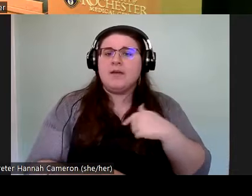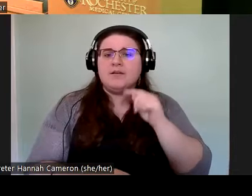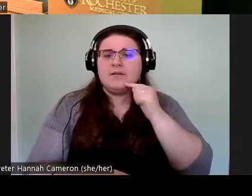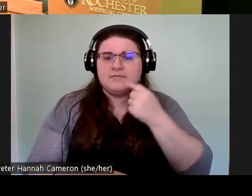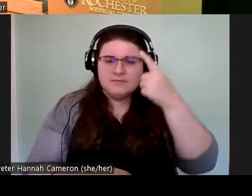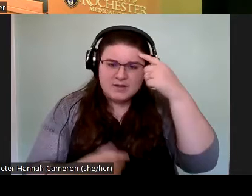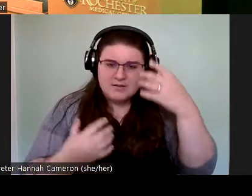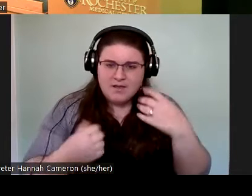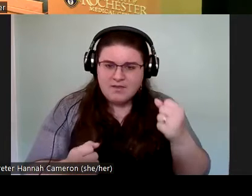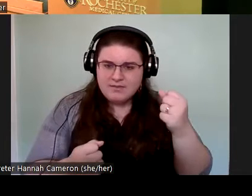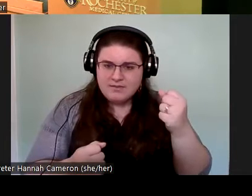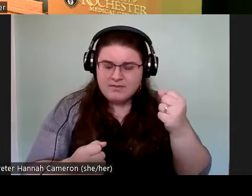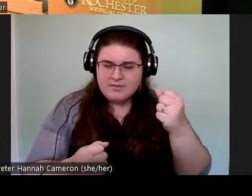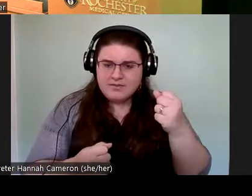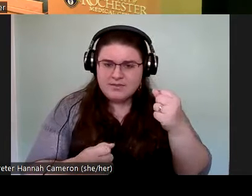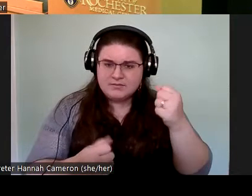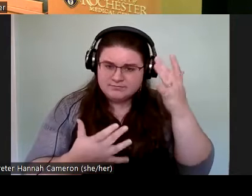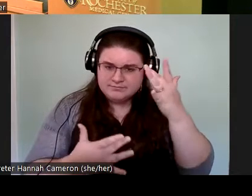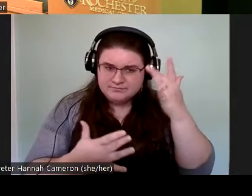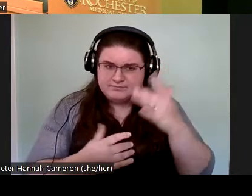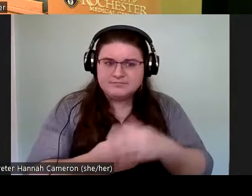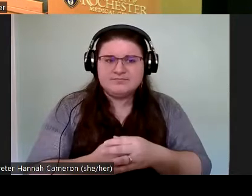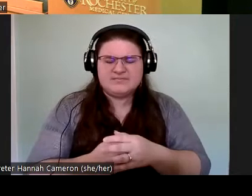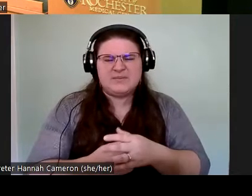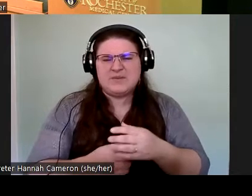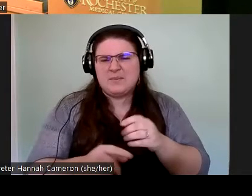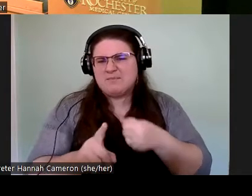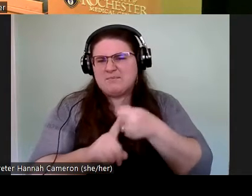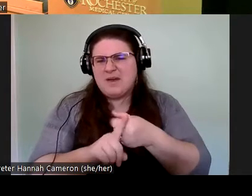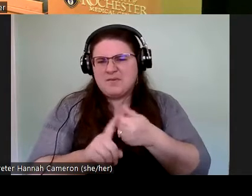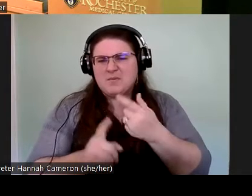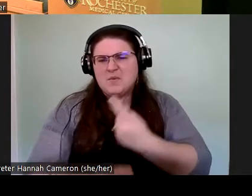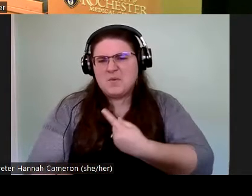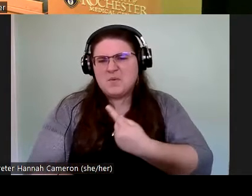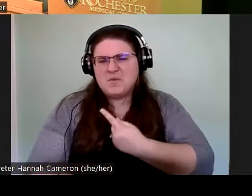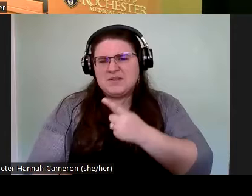disorder understanding the importance of engaging family members and what are those strategies to